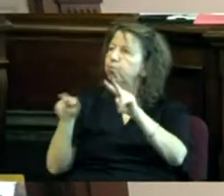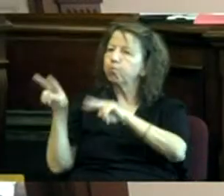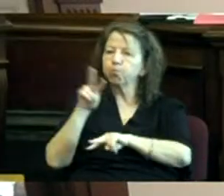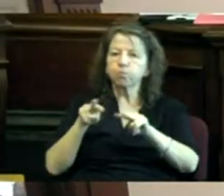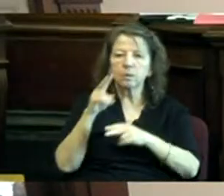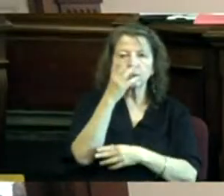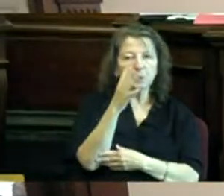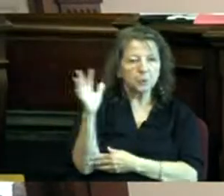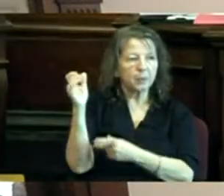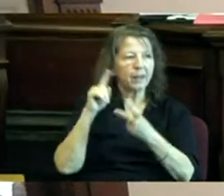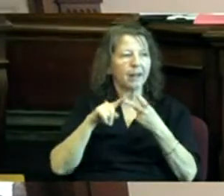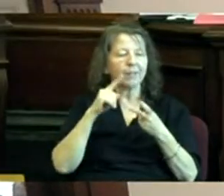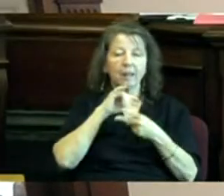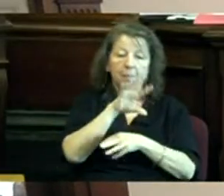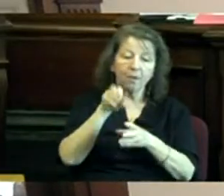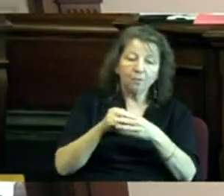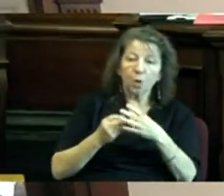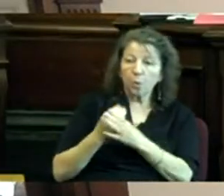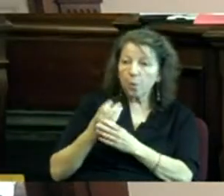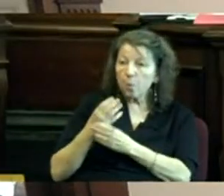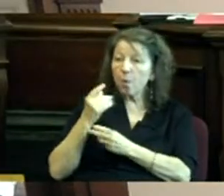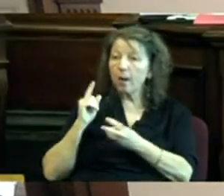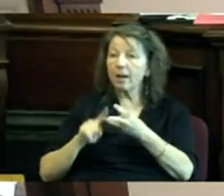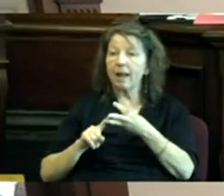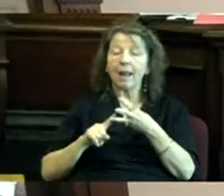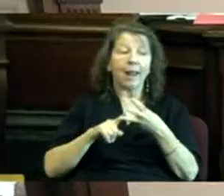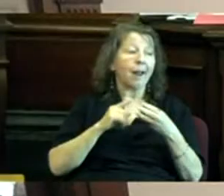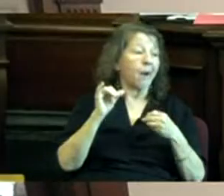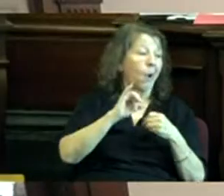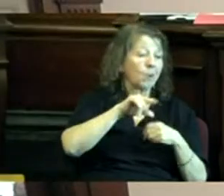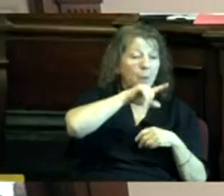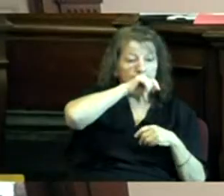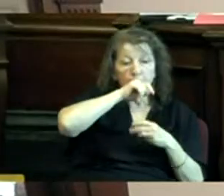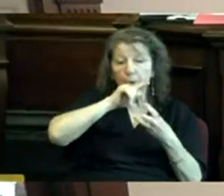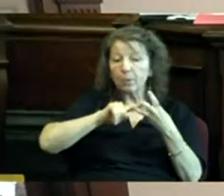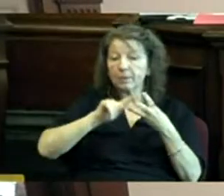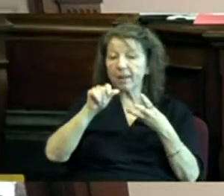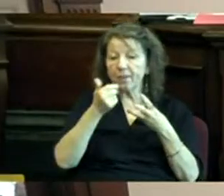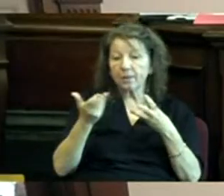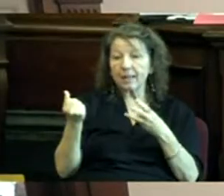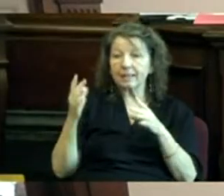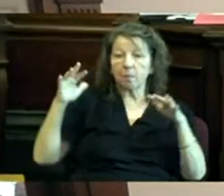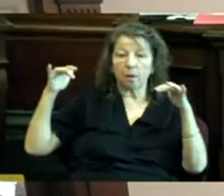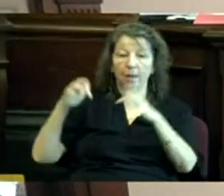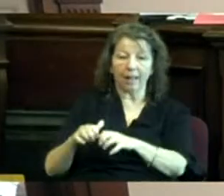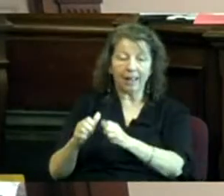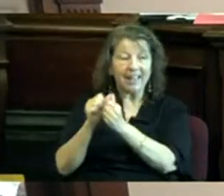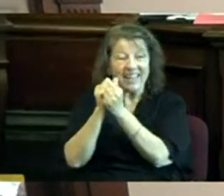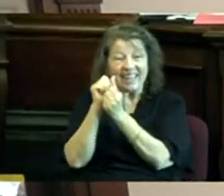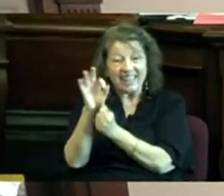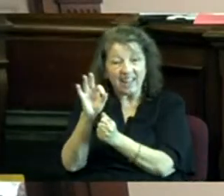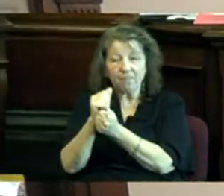have the opportunity for kids to see what that looks like, the density of the growth, as well